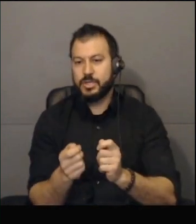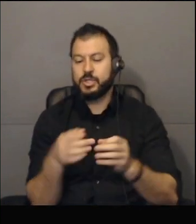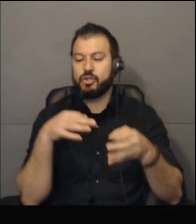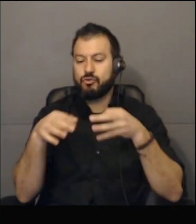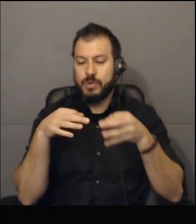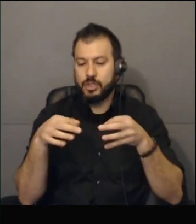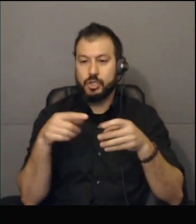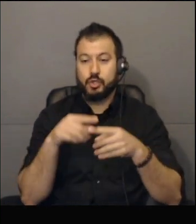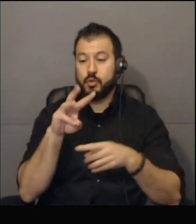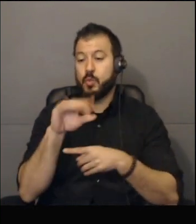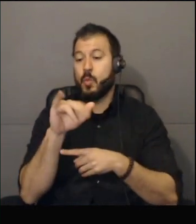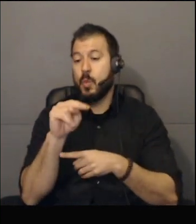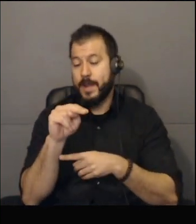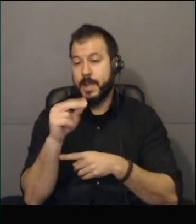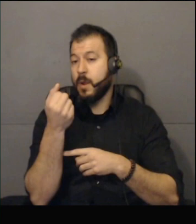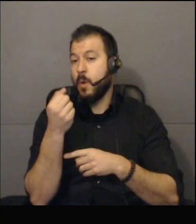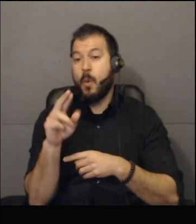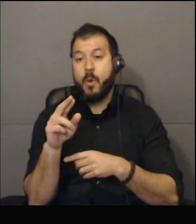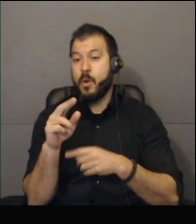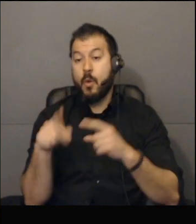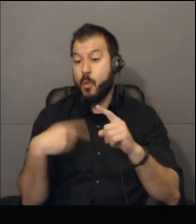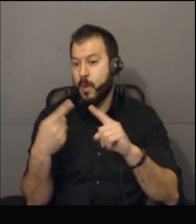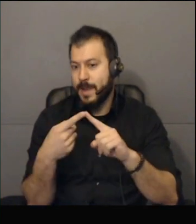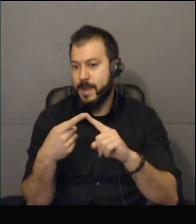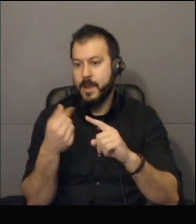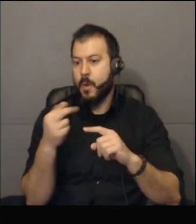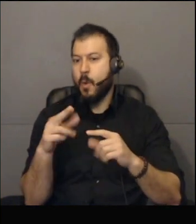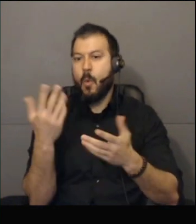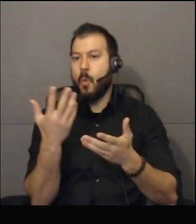or at what rate the standby levels are to be sized.